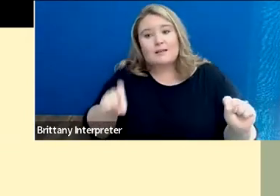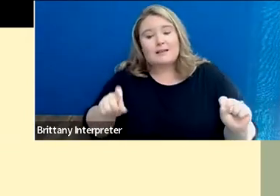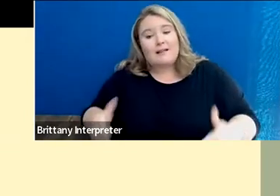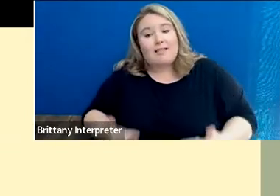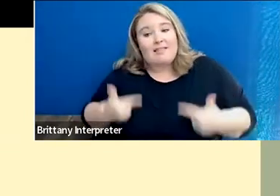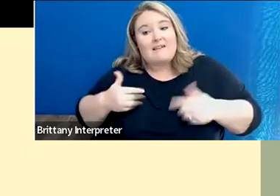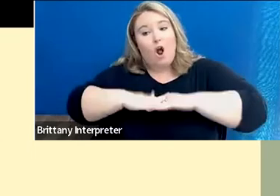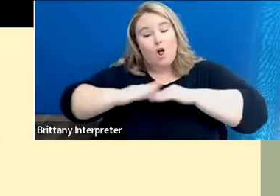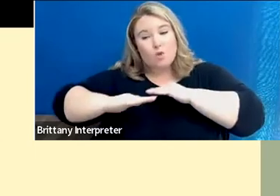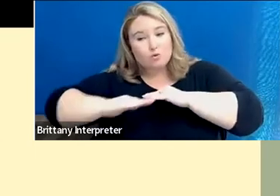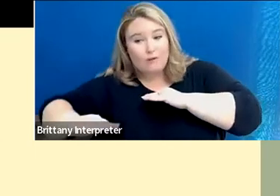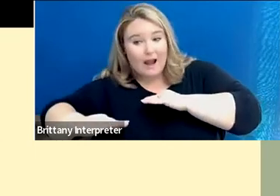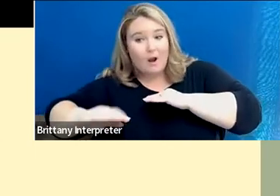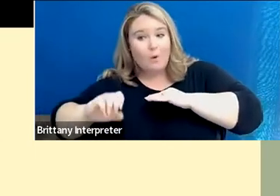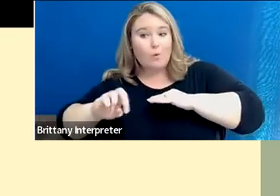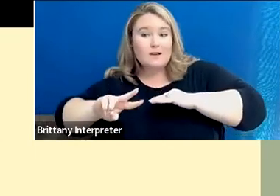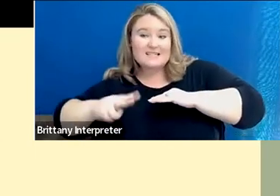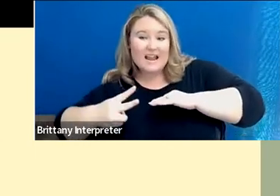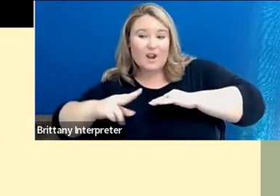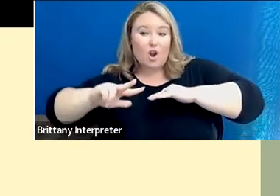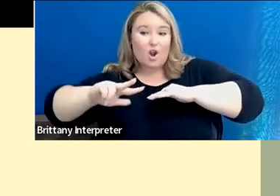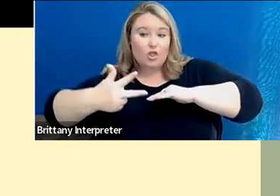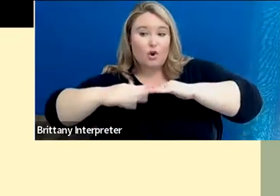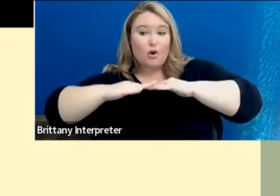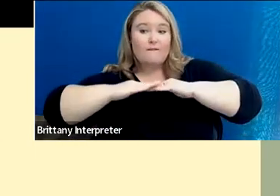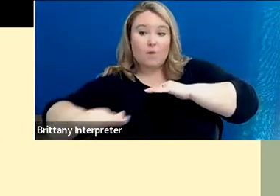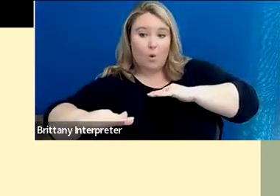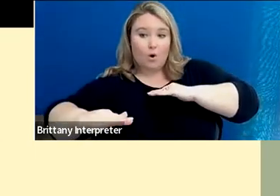or third floor level apartments. This way we do not have potential traumas with this.